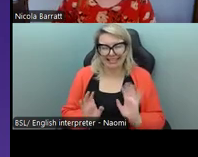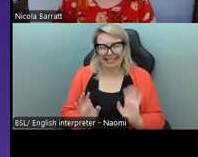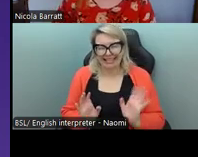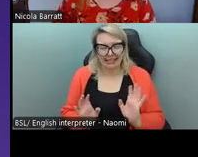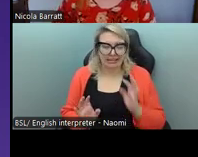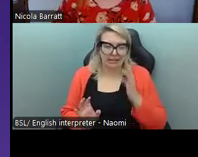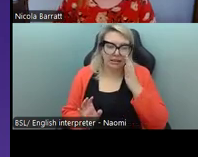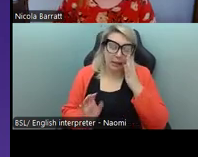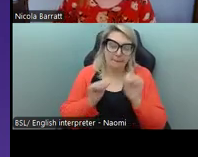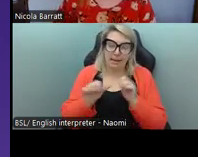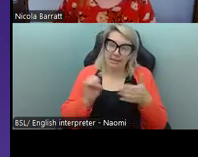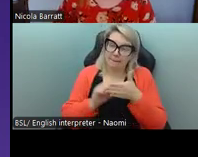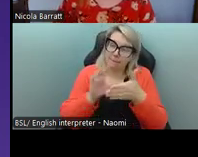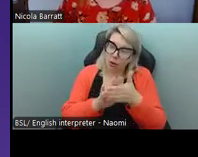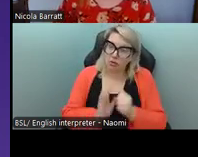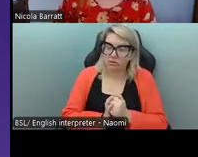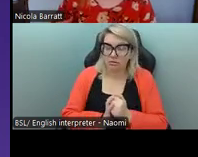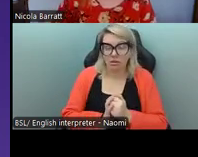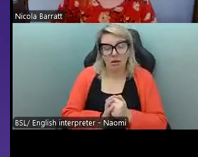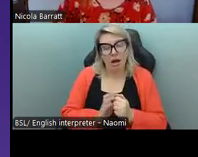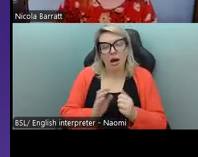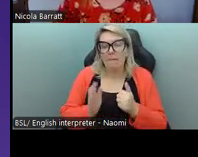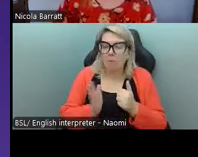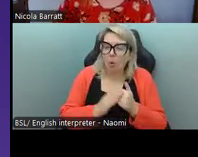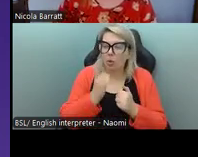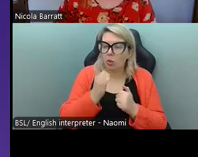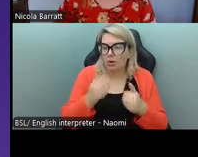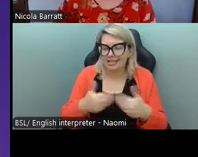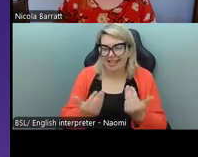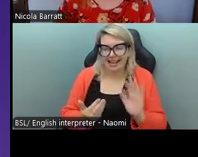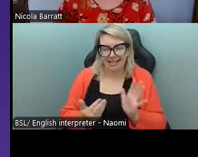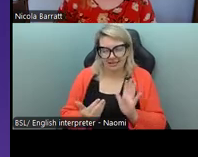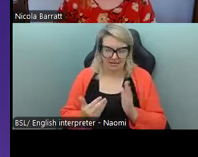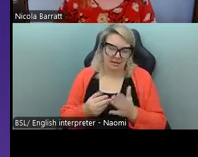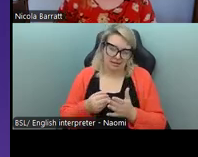ideally, post once a day because it gives your posts lots of time to find their audience.